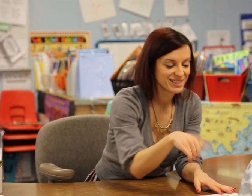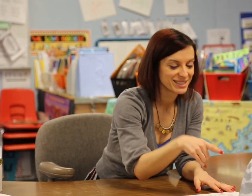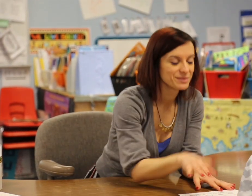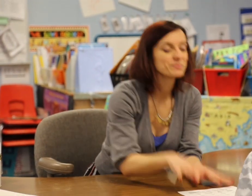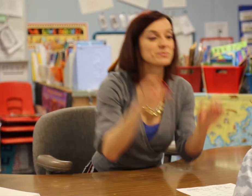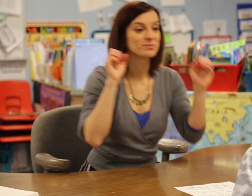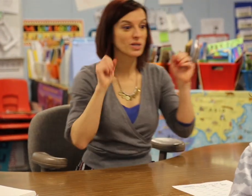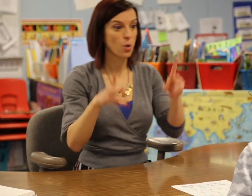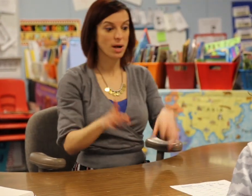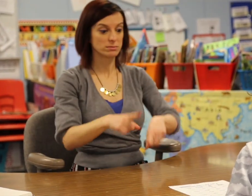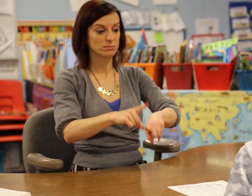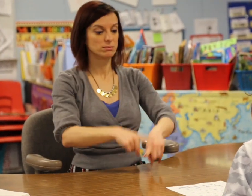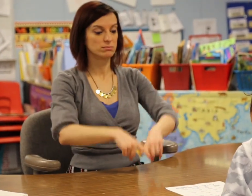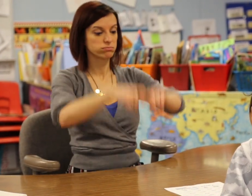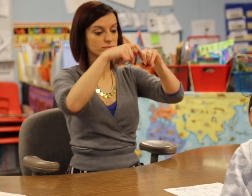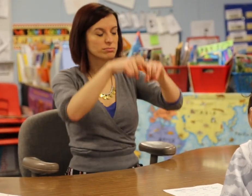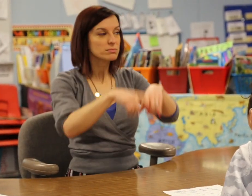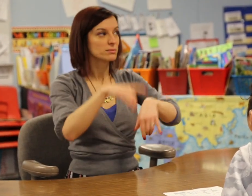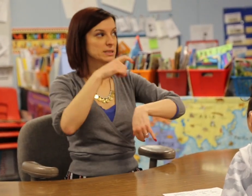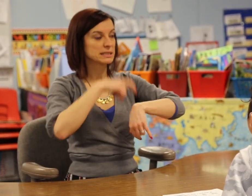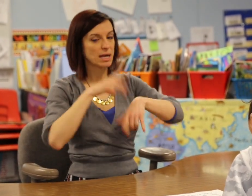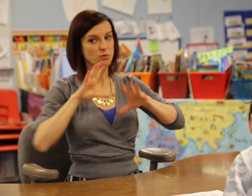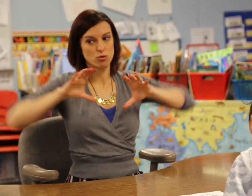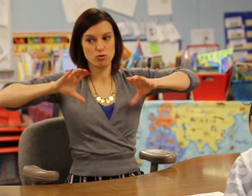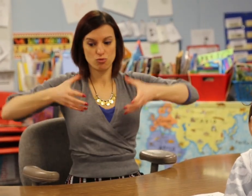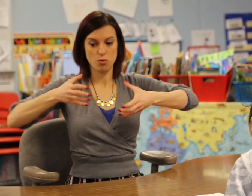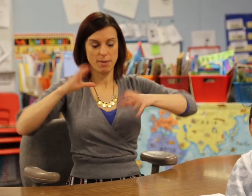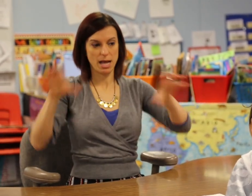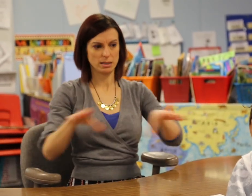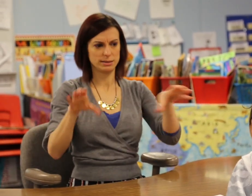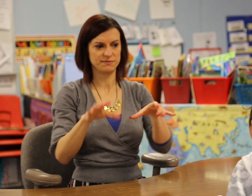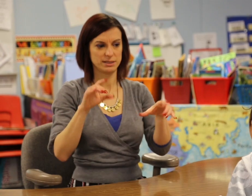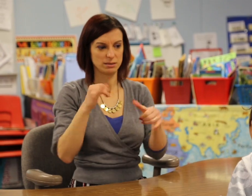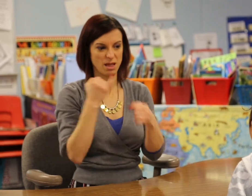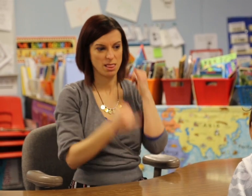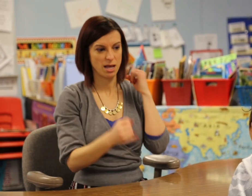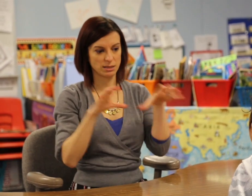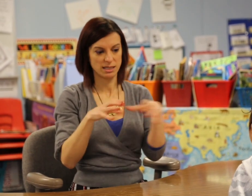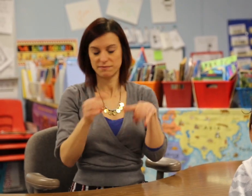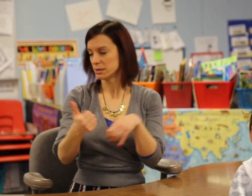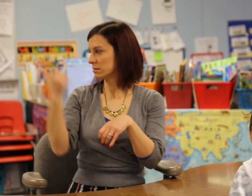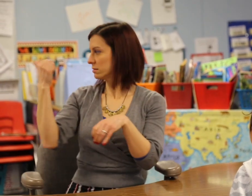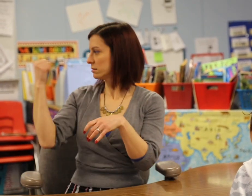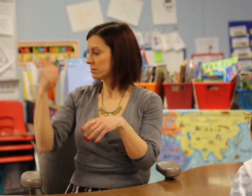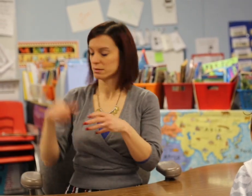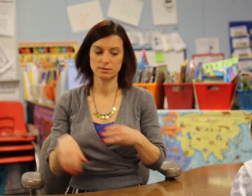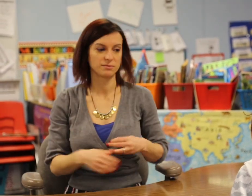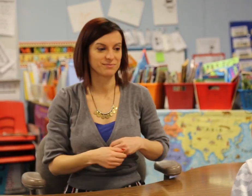reading writing social-emotional or communication